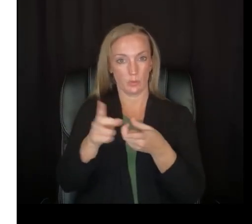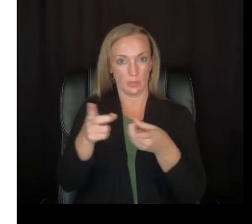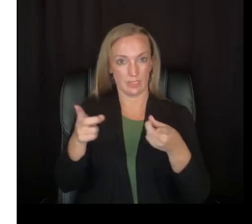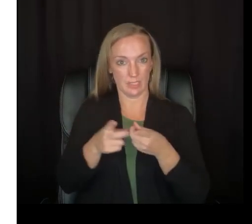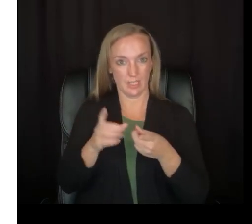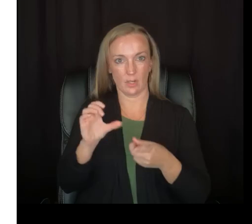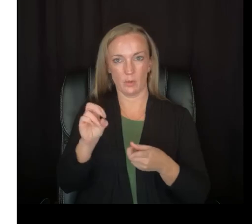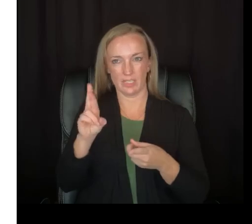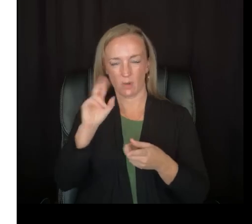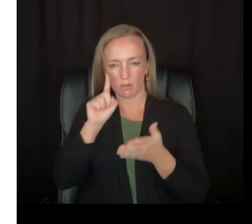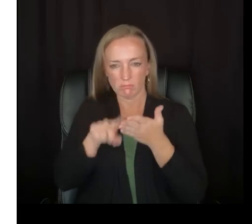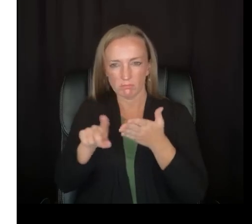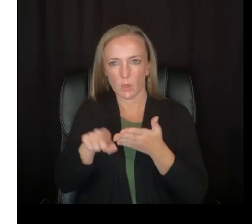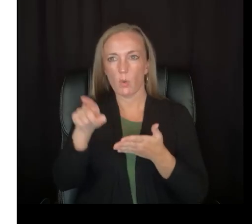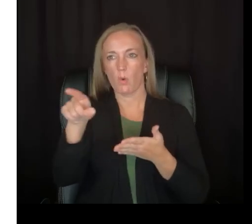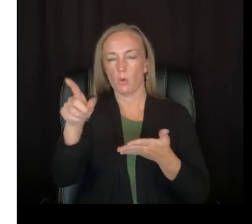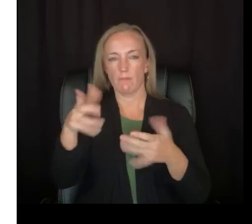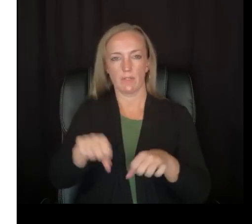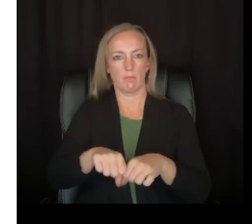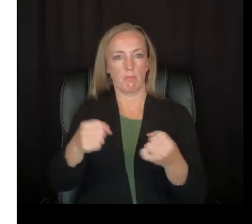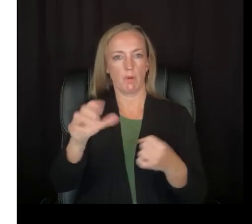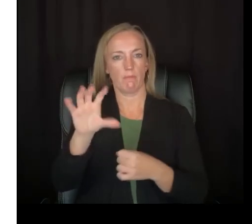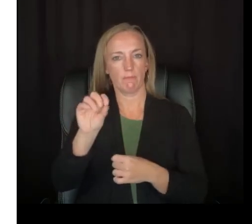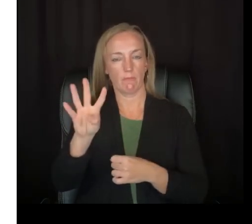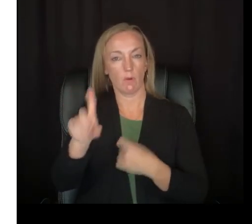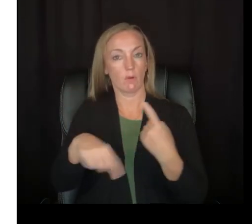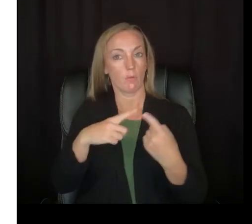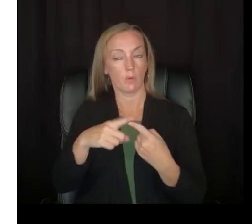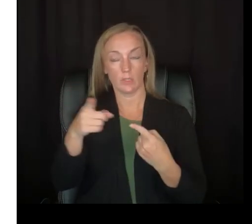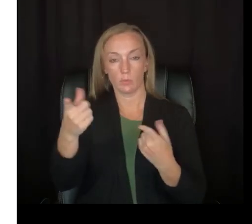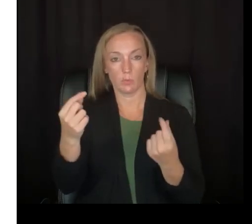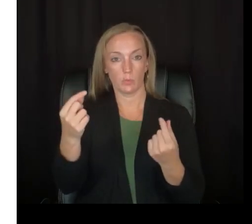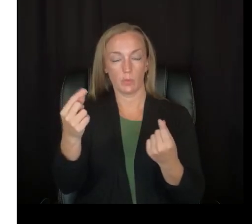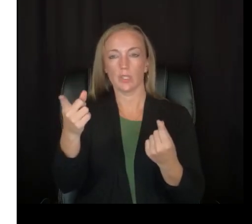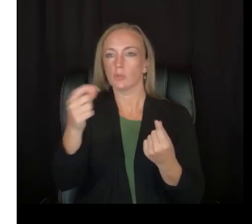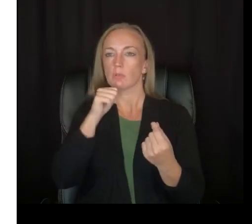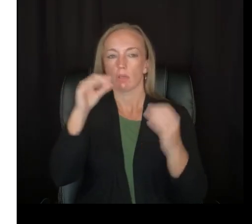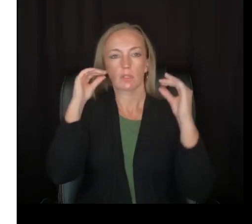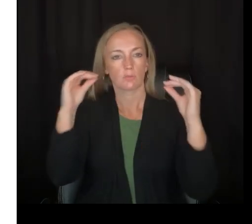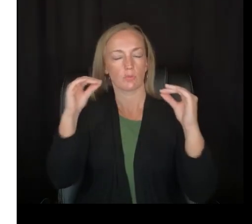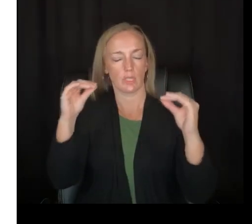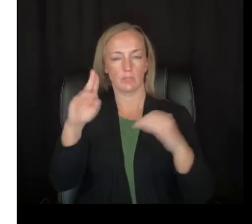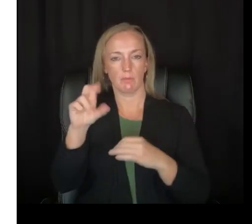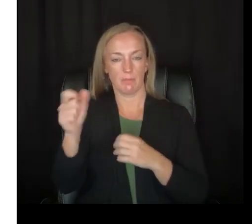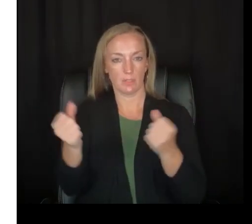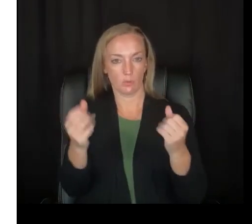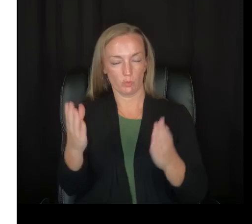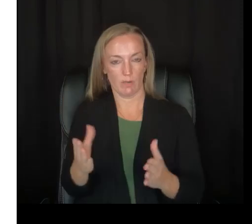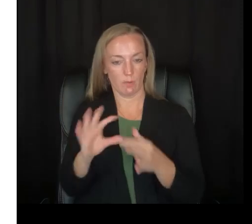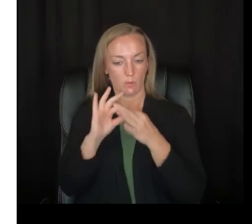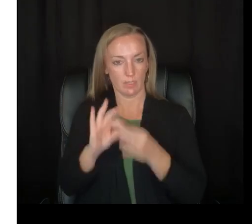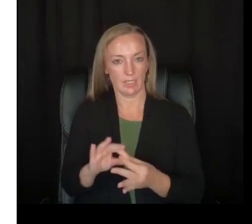school district violated Section 504 when it failed to train a bus driver on a student's diabetes plan.